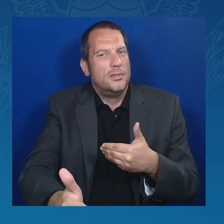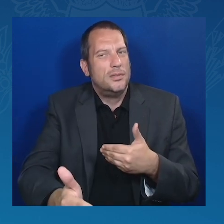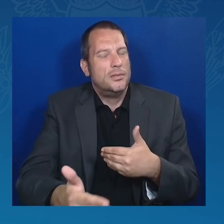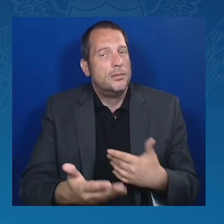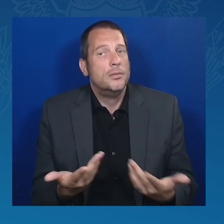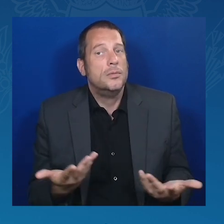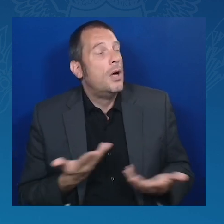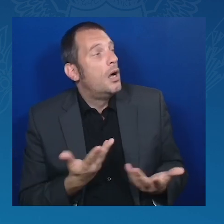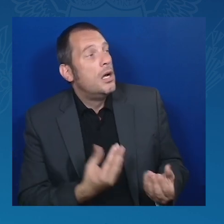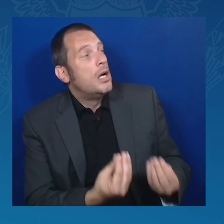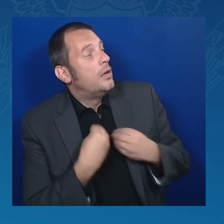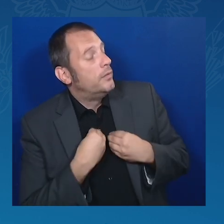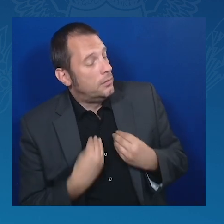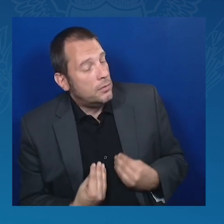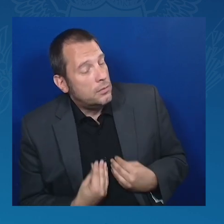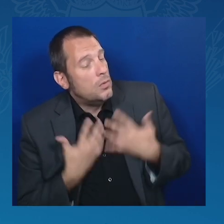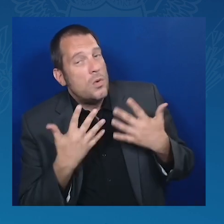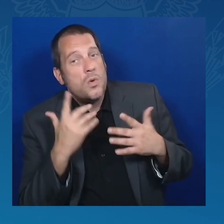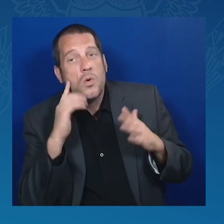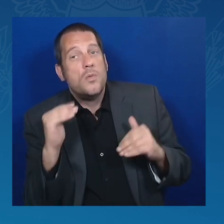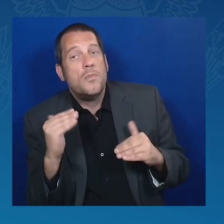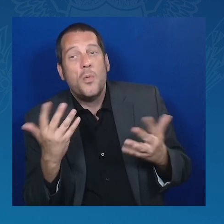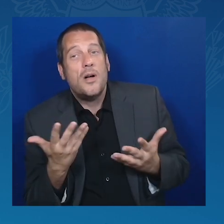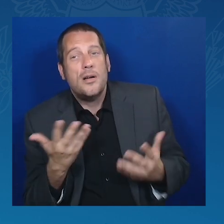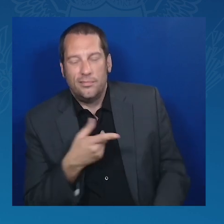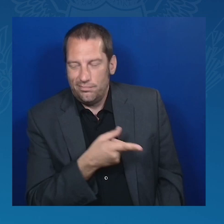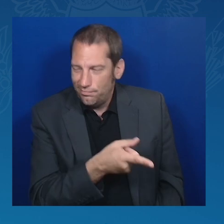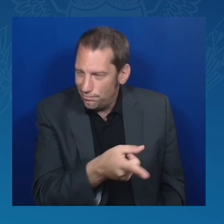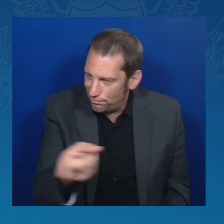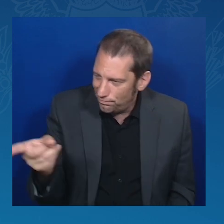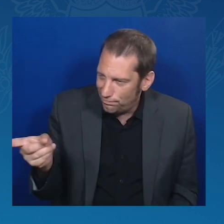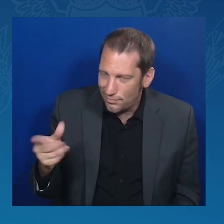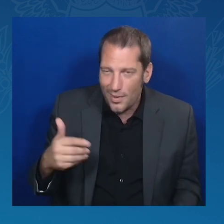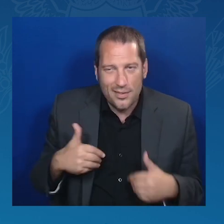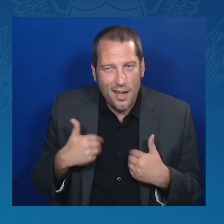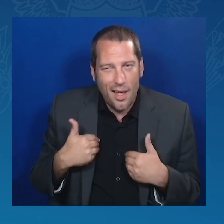who, in the height of their reproductive years, saw this happen, and they're not having it.